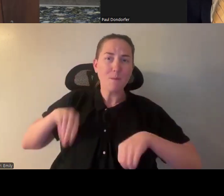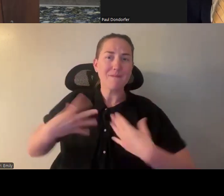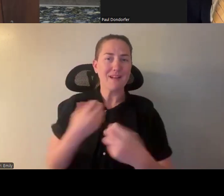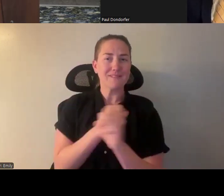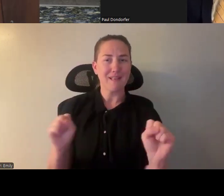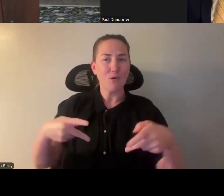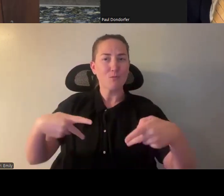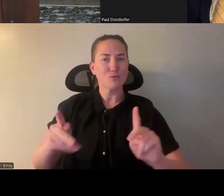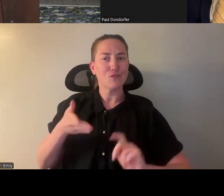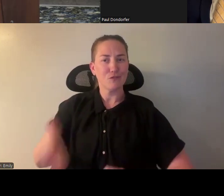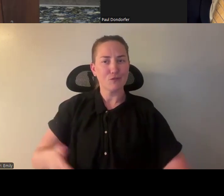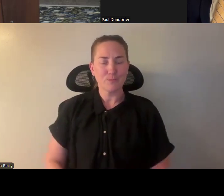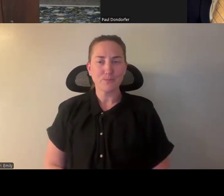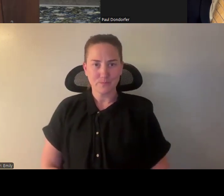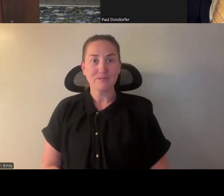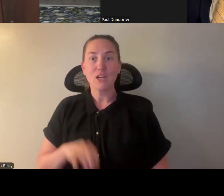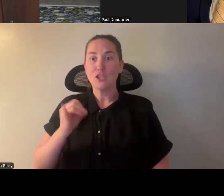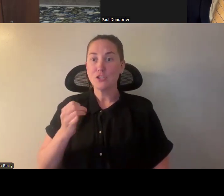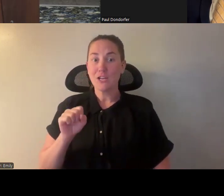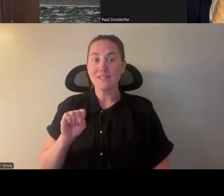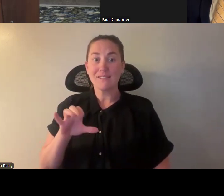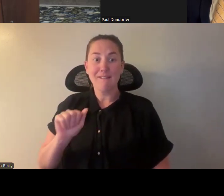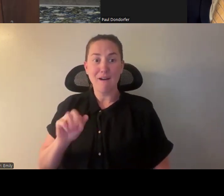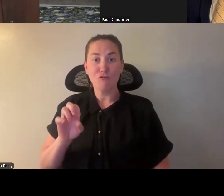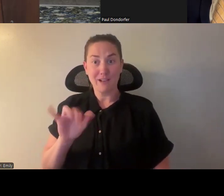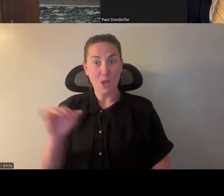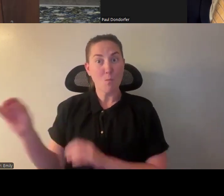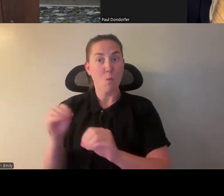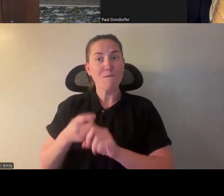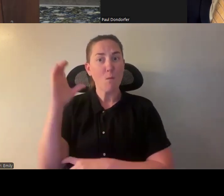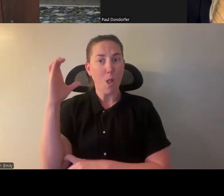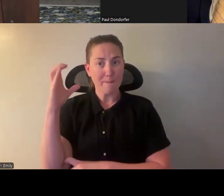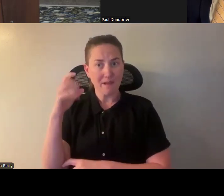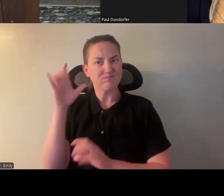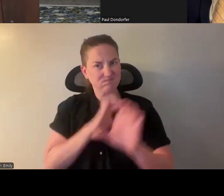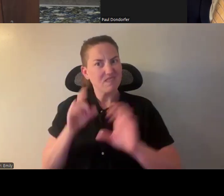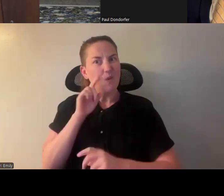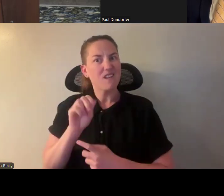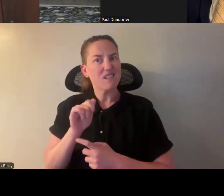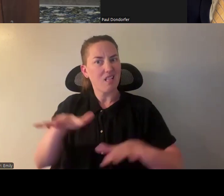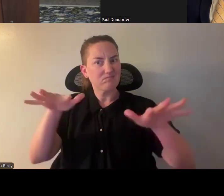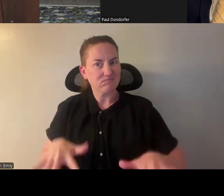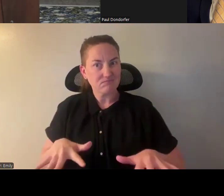opportunities Jessica and Ricky came here from Colombia seeking asylum They arrived with nothing